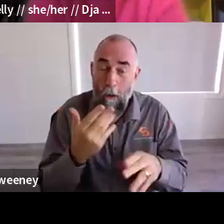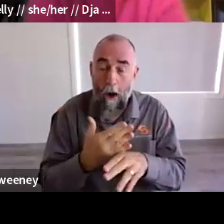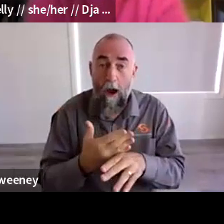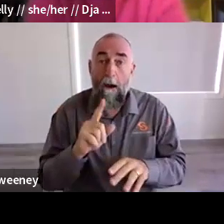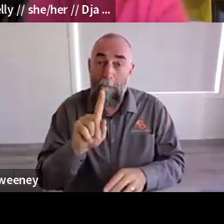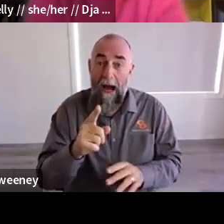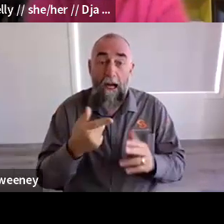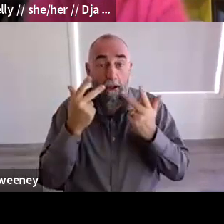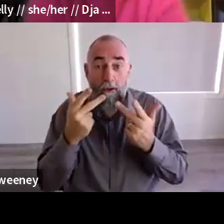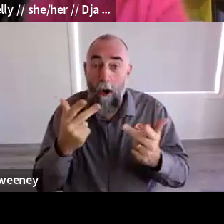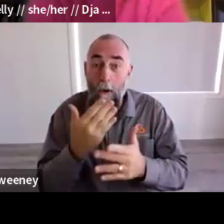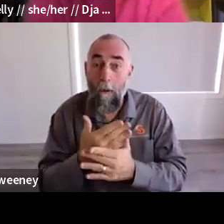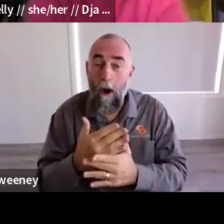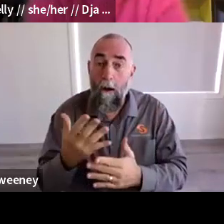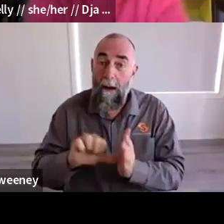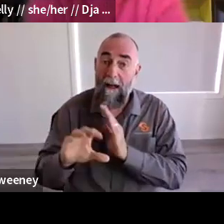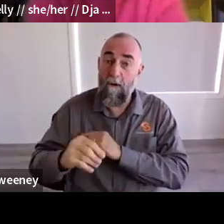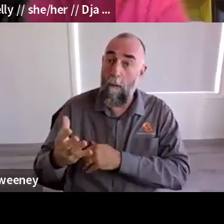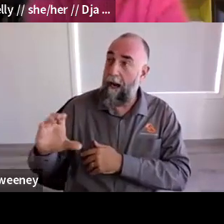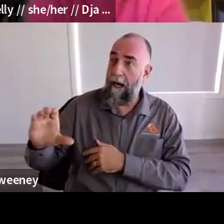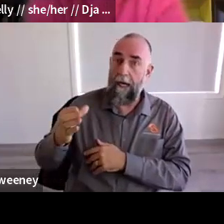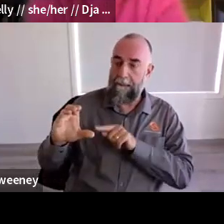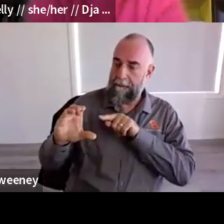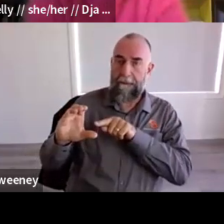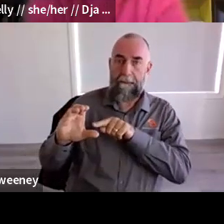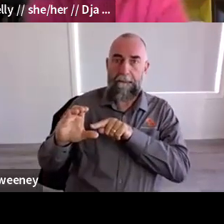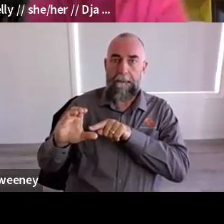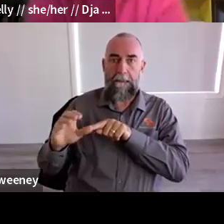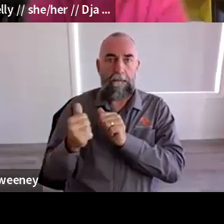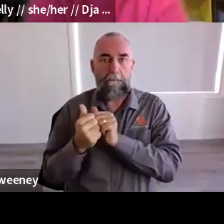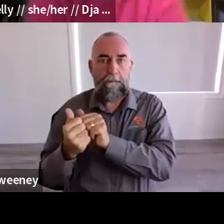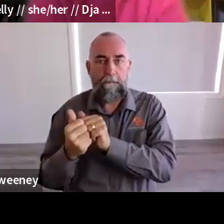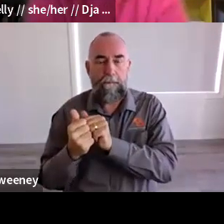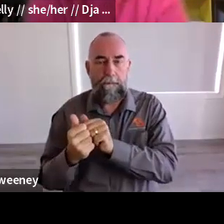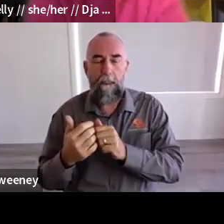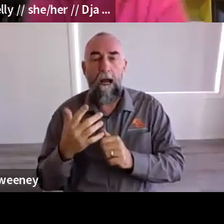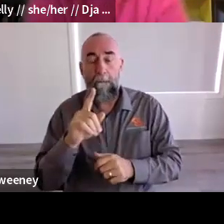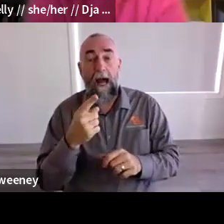to choose between, you know, showcasing their work in these large institutions